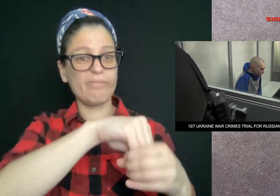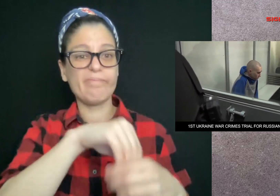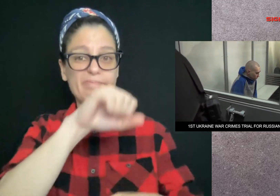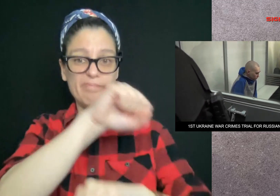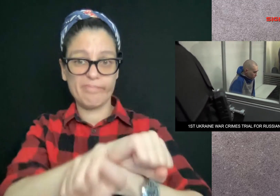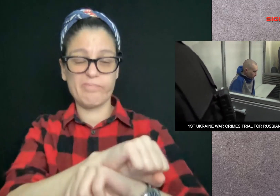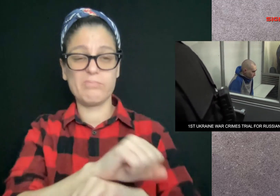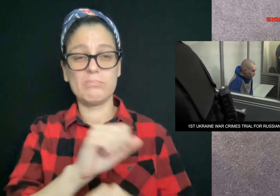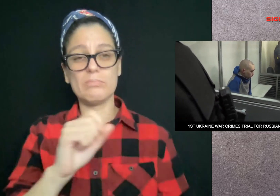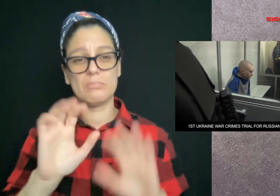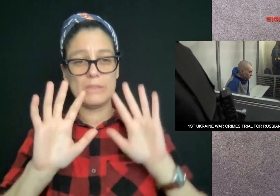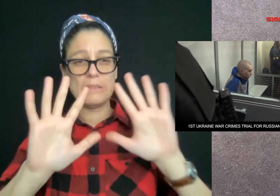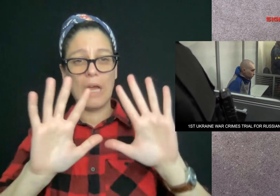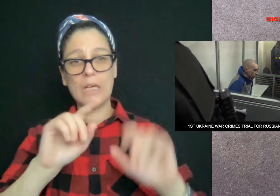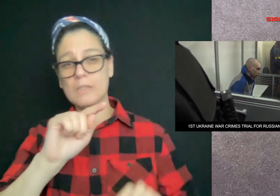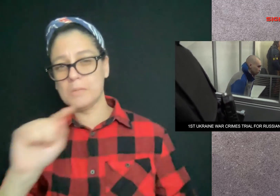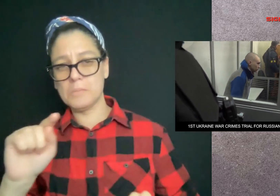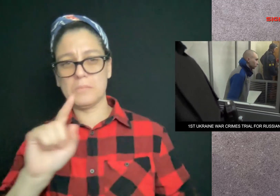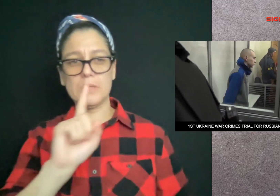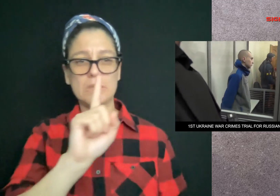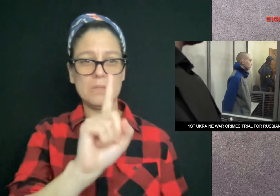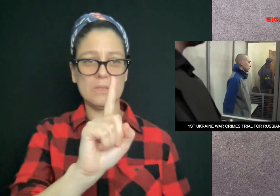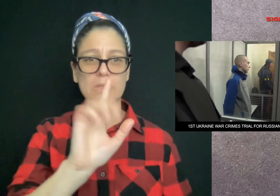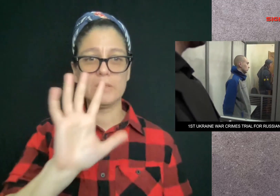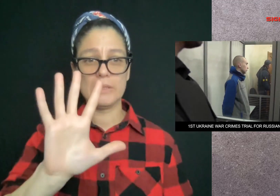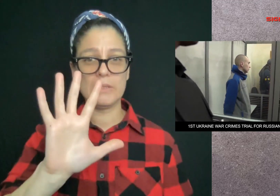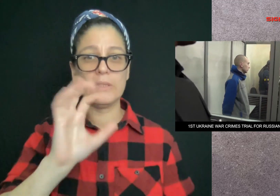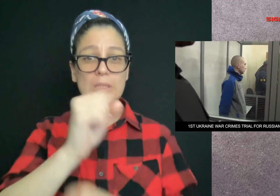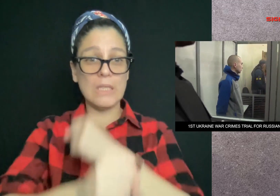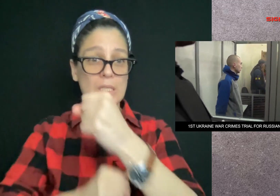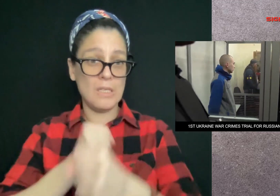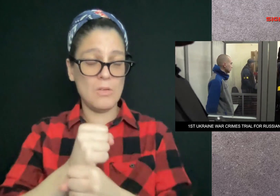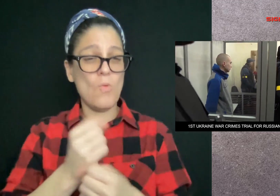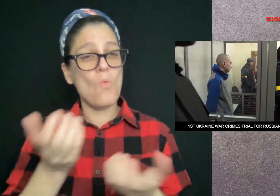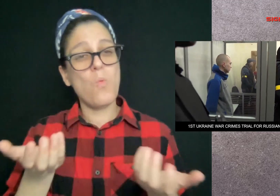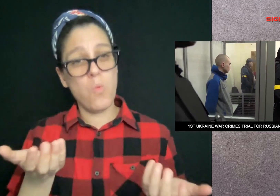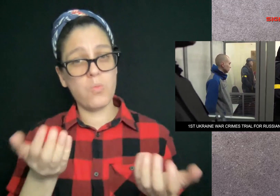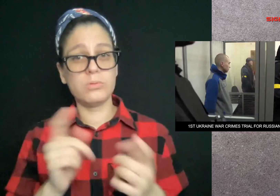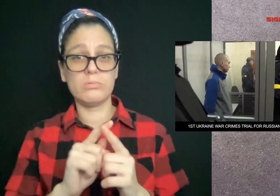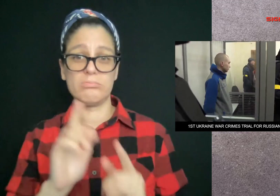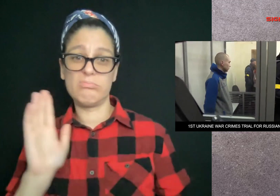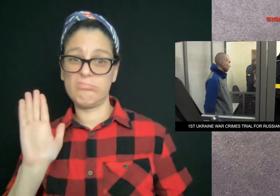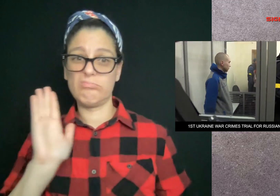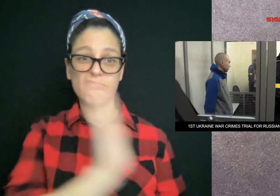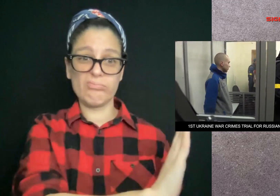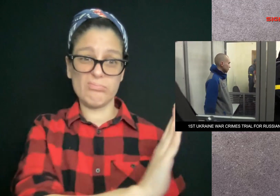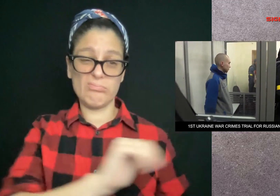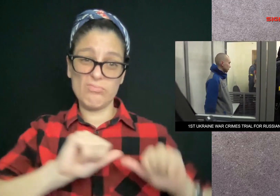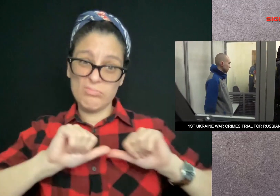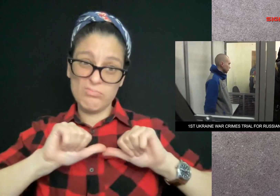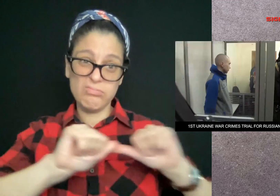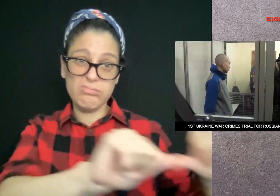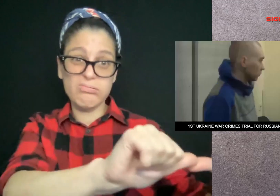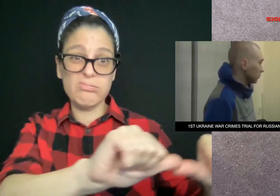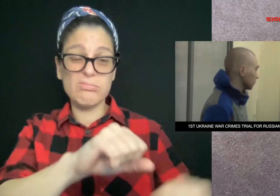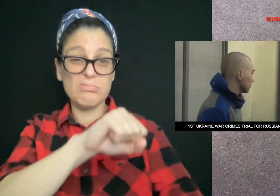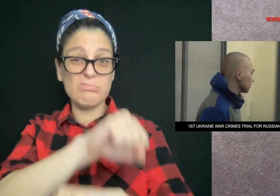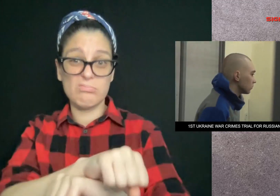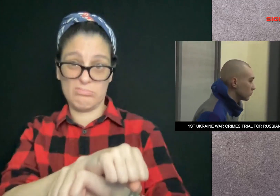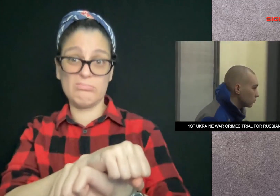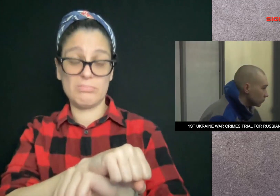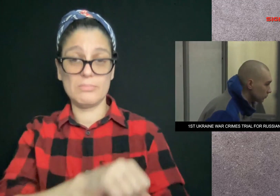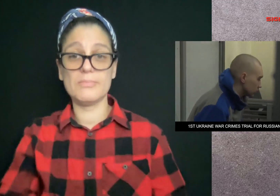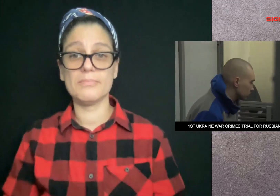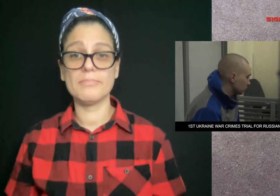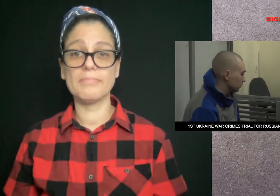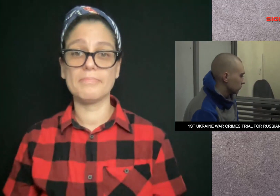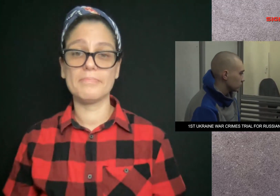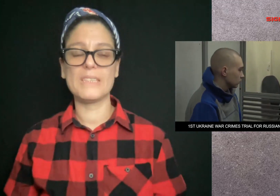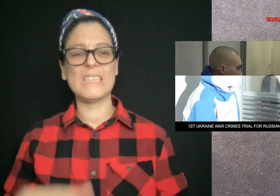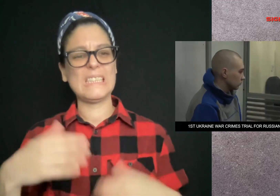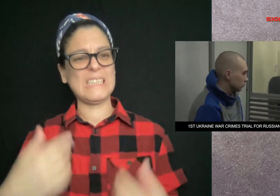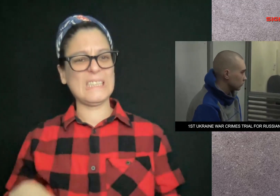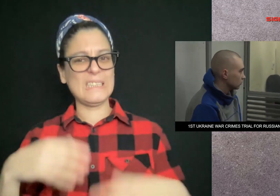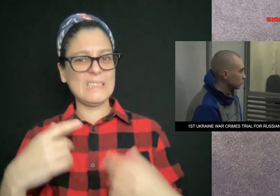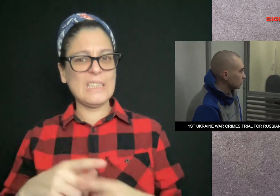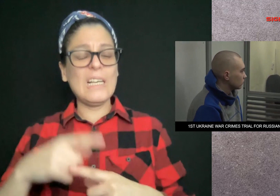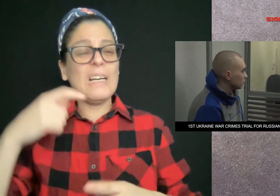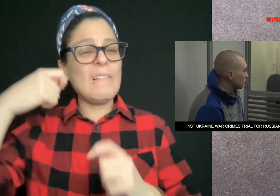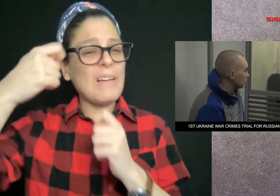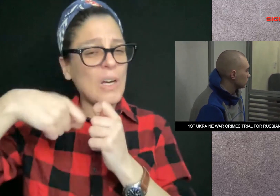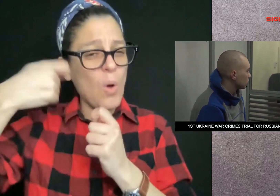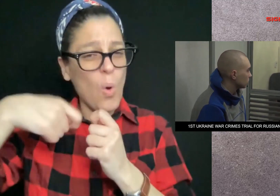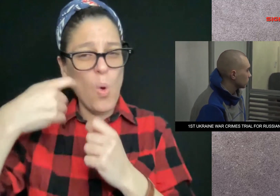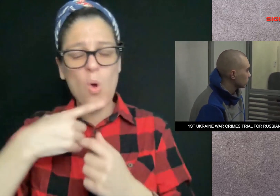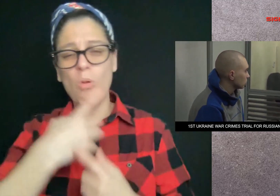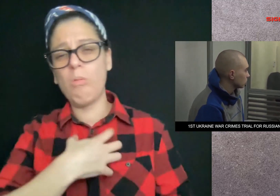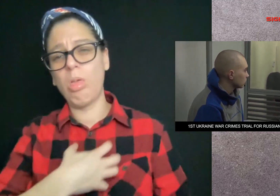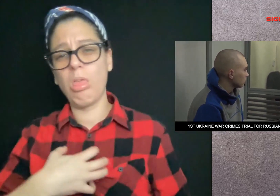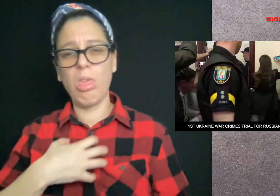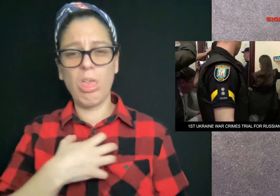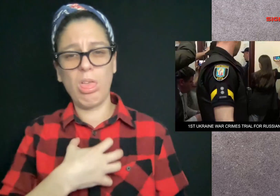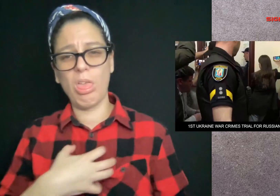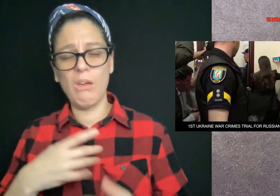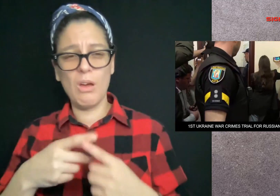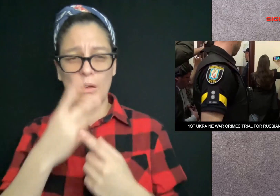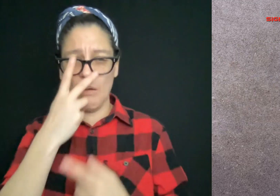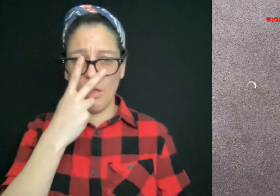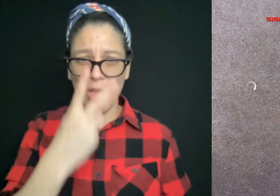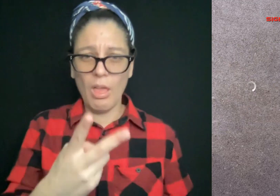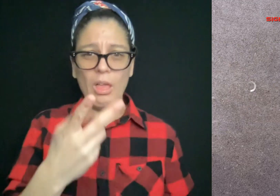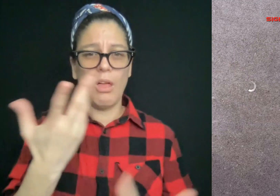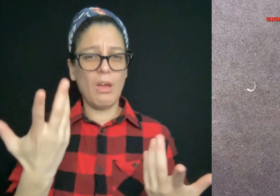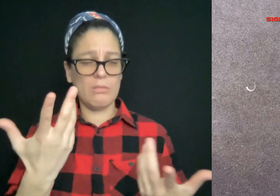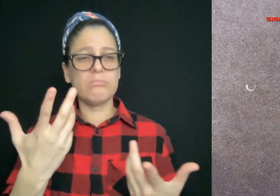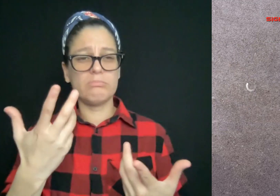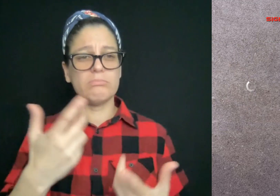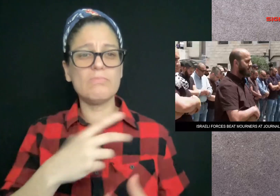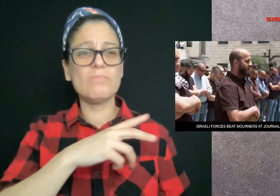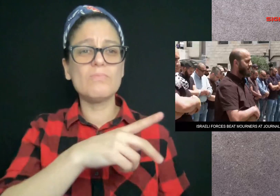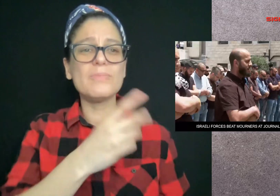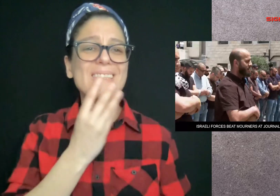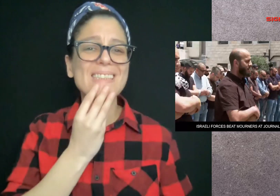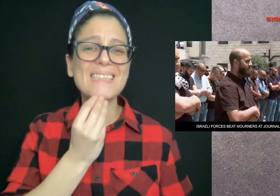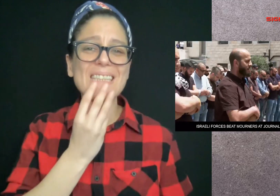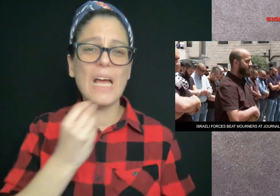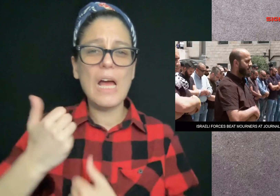he faces between 10 to 15 years in prison or life in prison